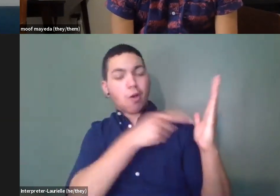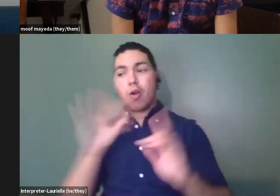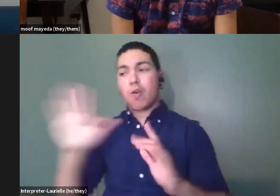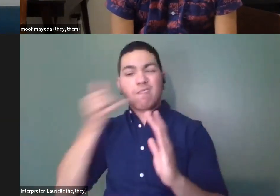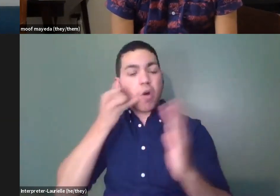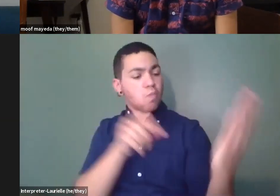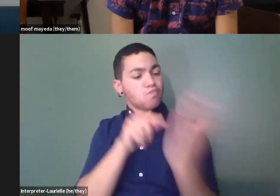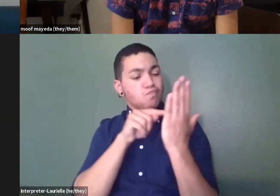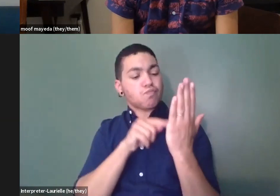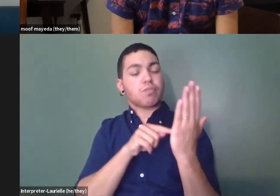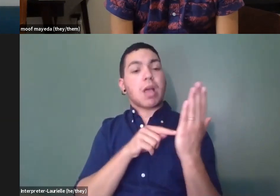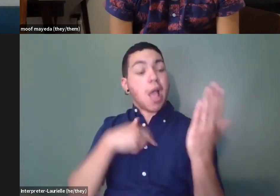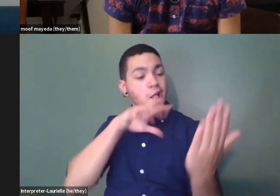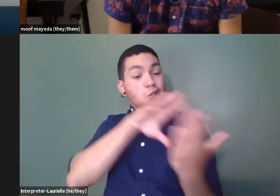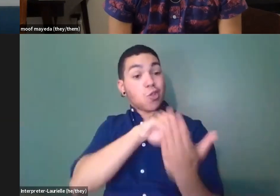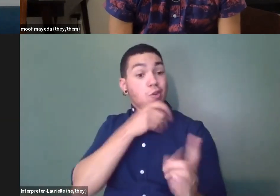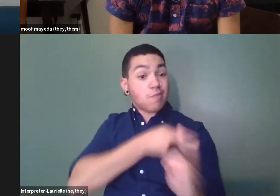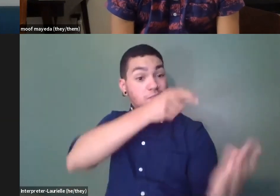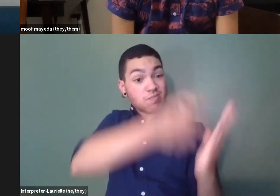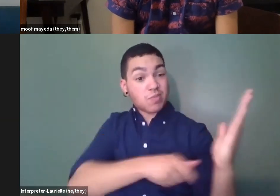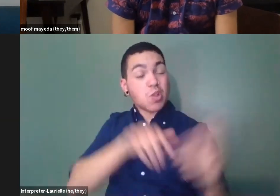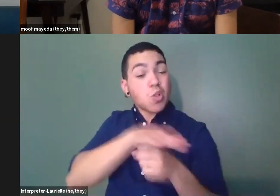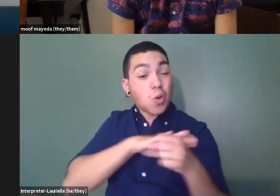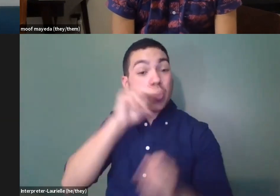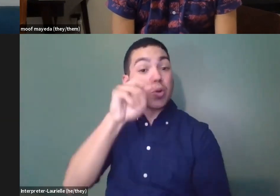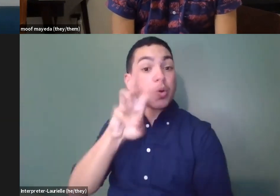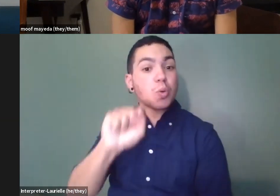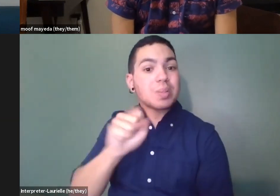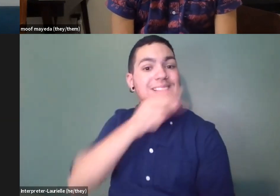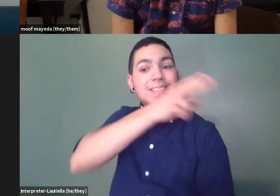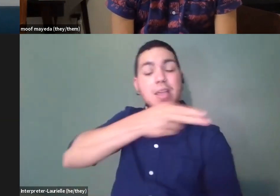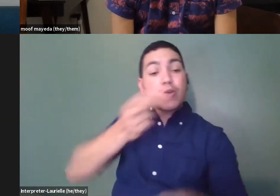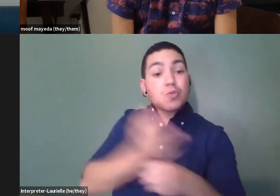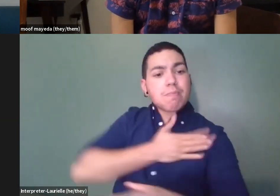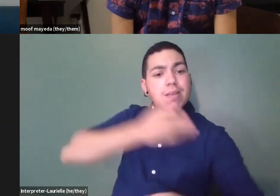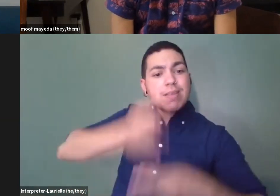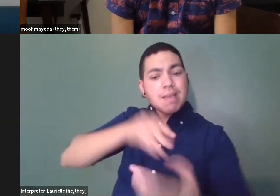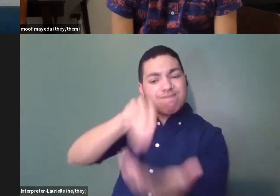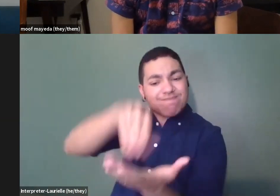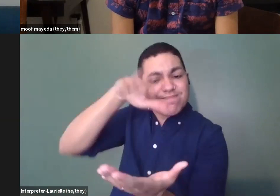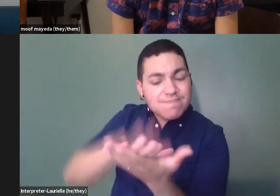I hope that other students like me feel empowered enough to speak up about the issues in their district whether about